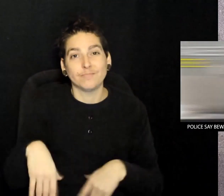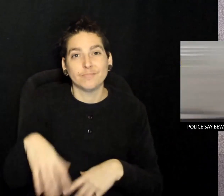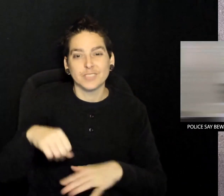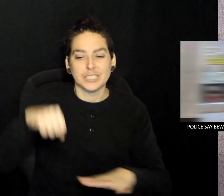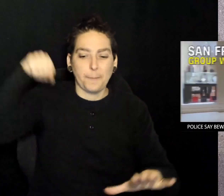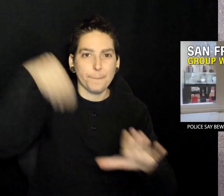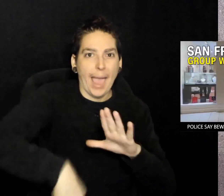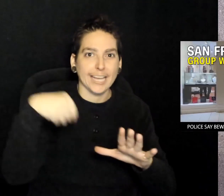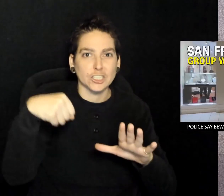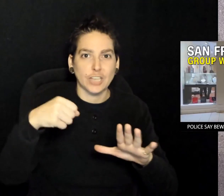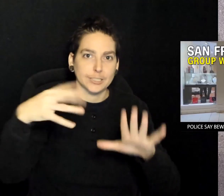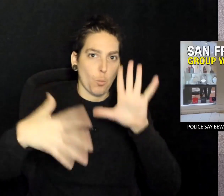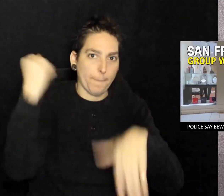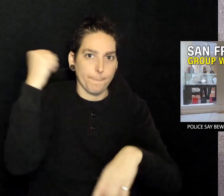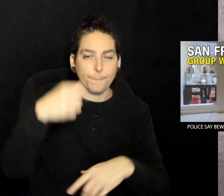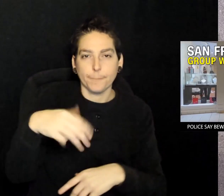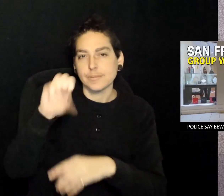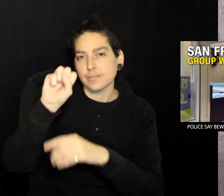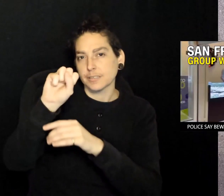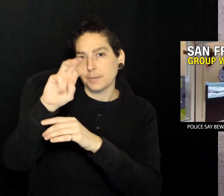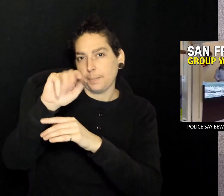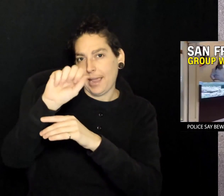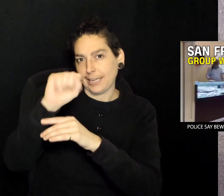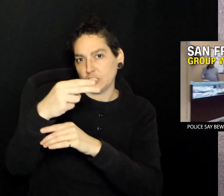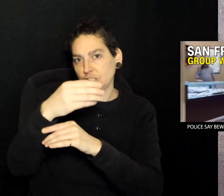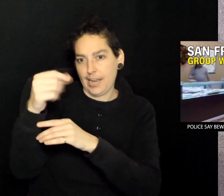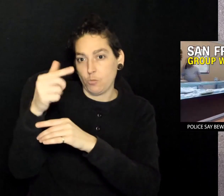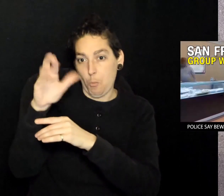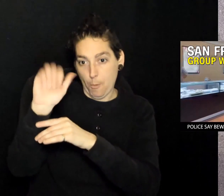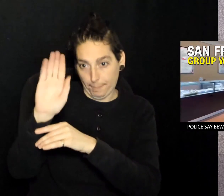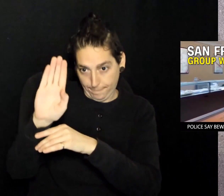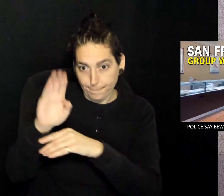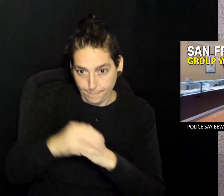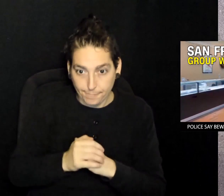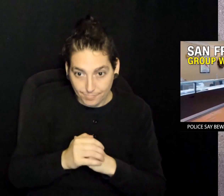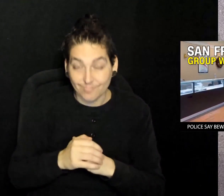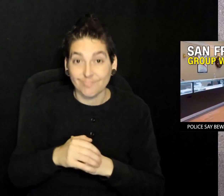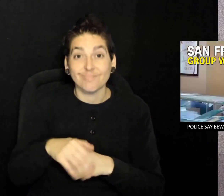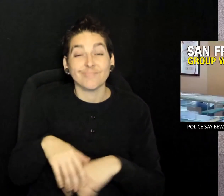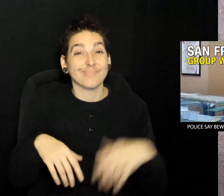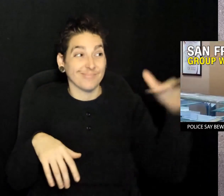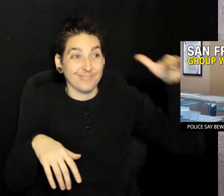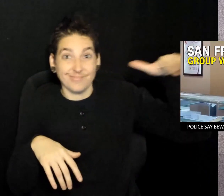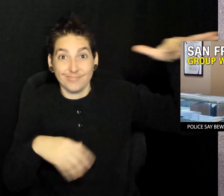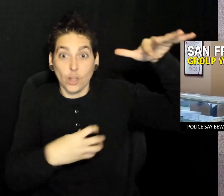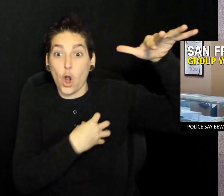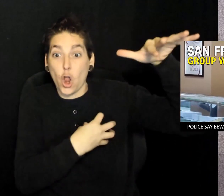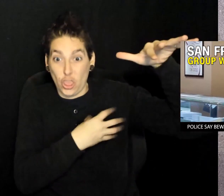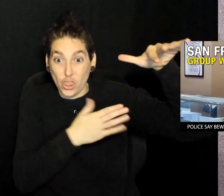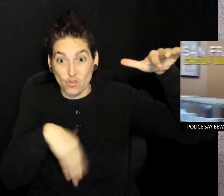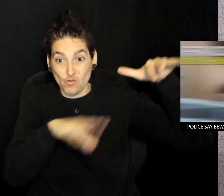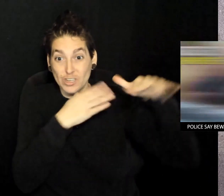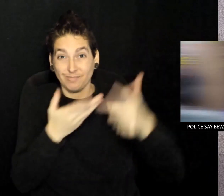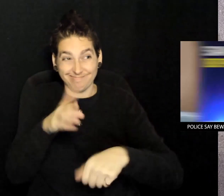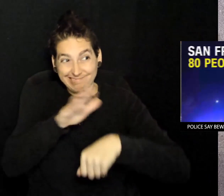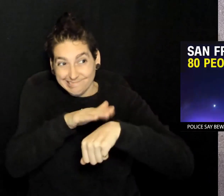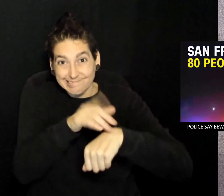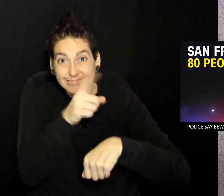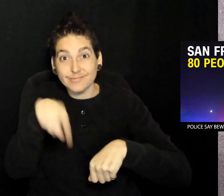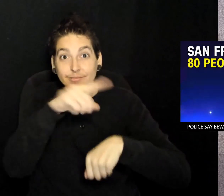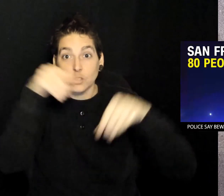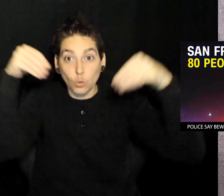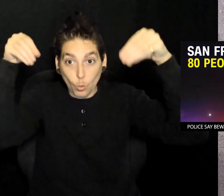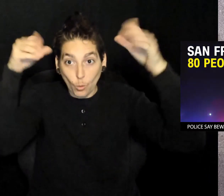windows doors jewelry cases grabbing high-value items and running off it's called a smash and grab